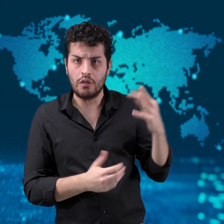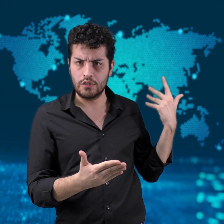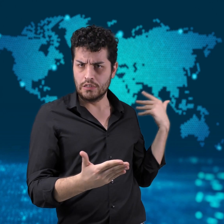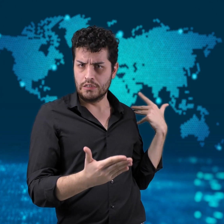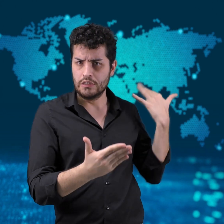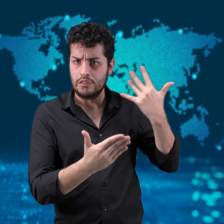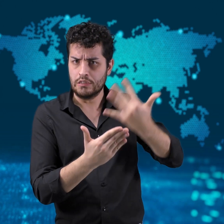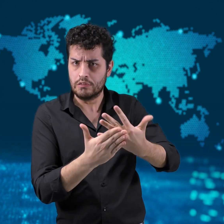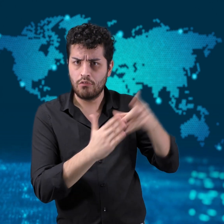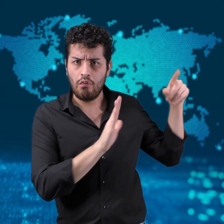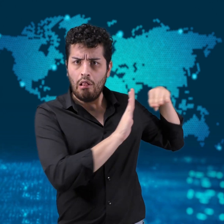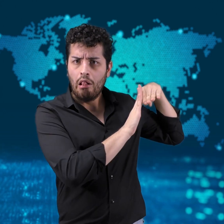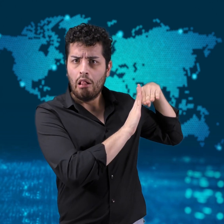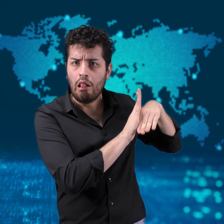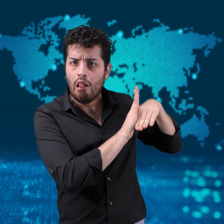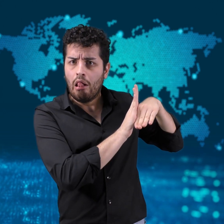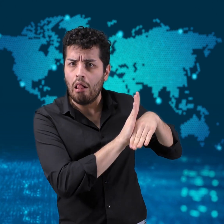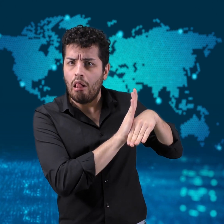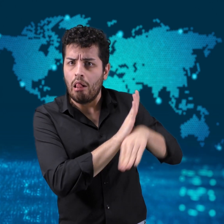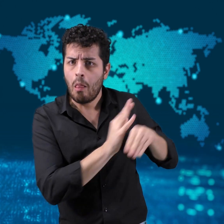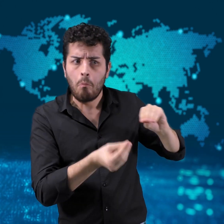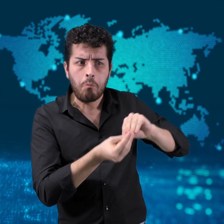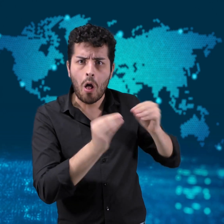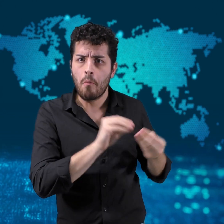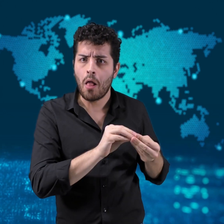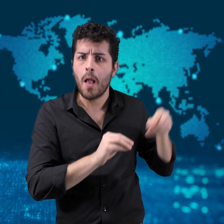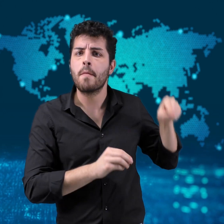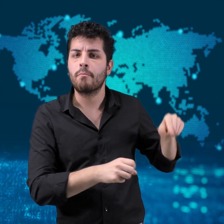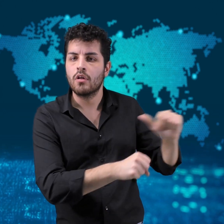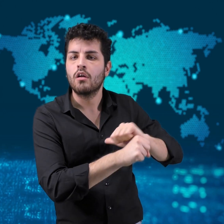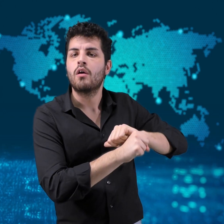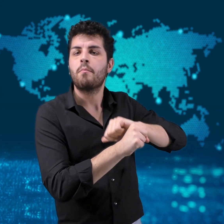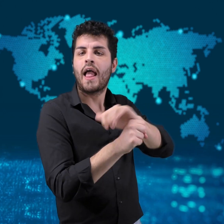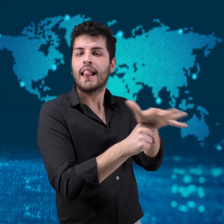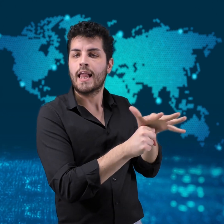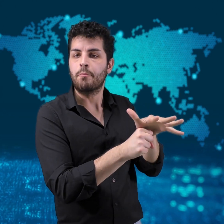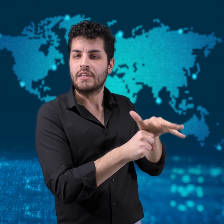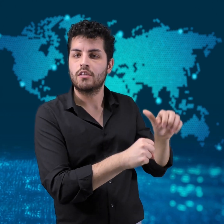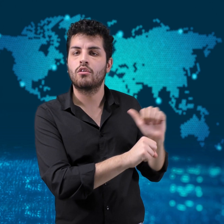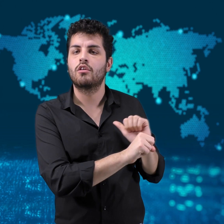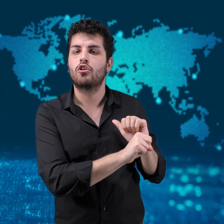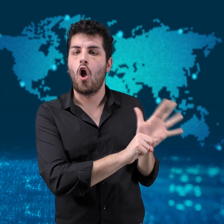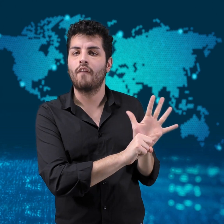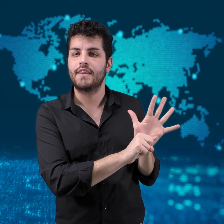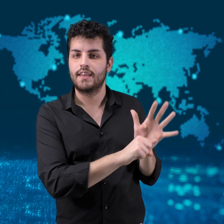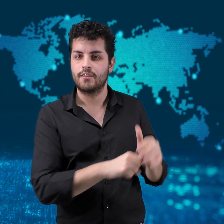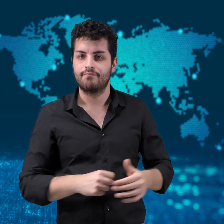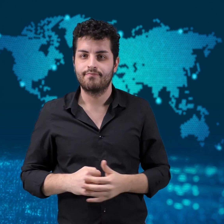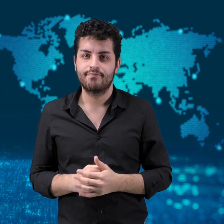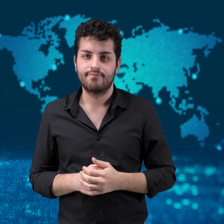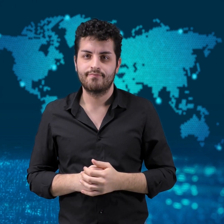which has suffered due to the COVID-19 pandemic.